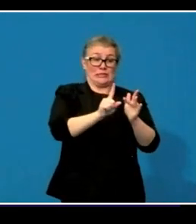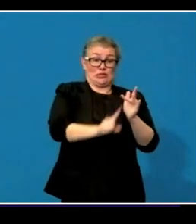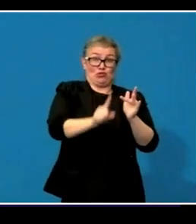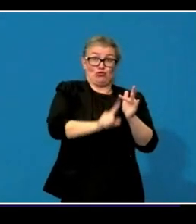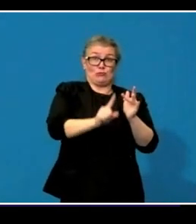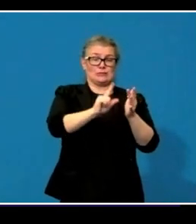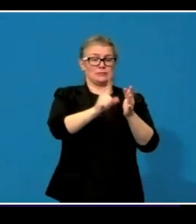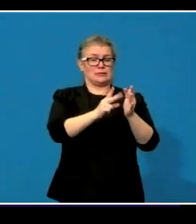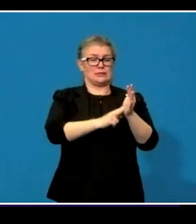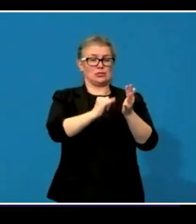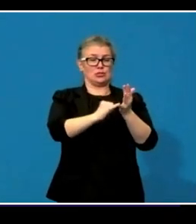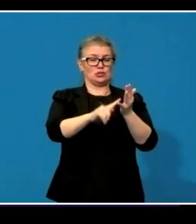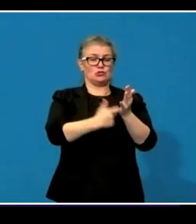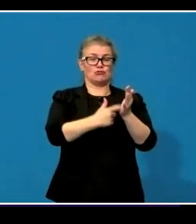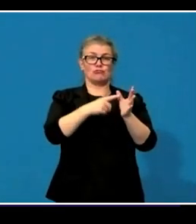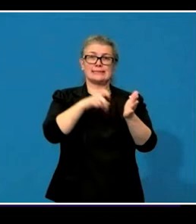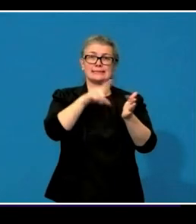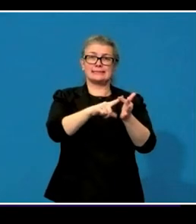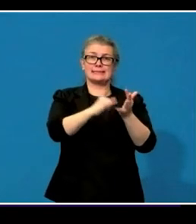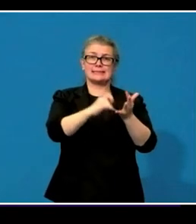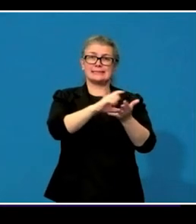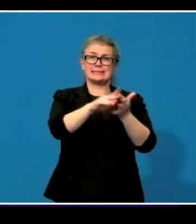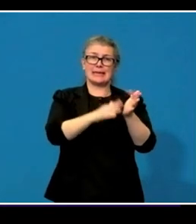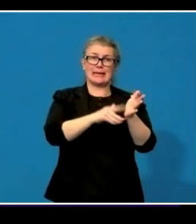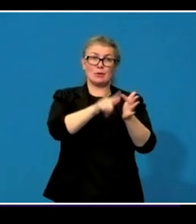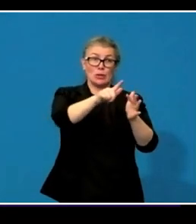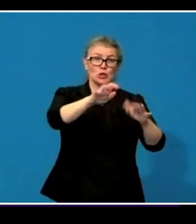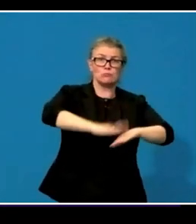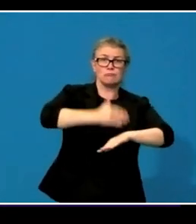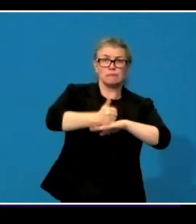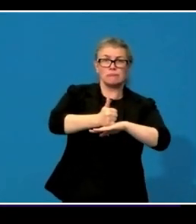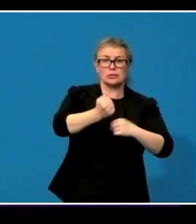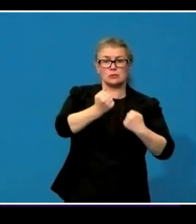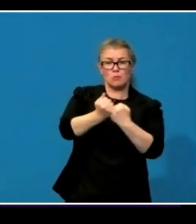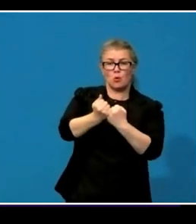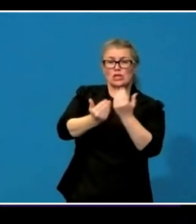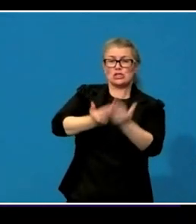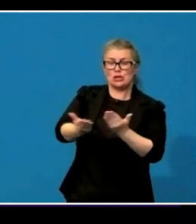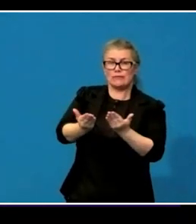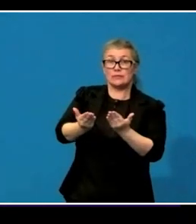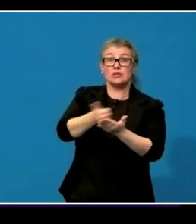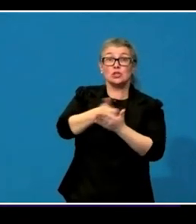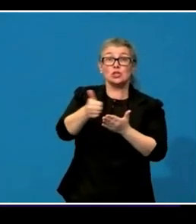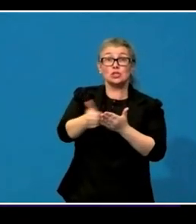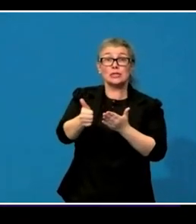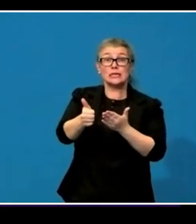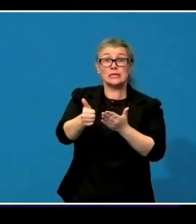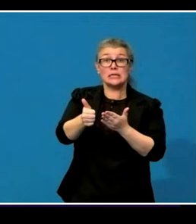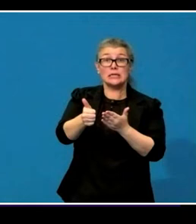when you put early intervention supports and services, it often decreases people's reliance on the health system down the track.